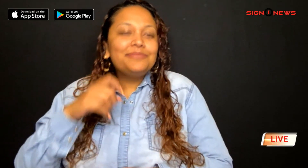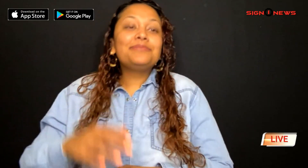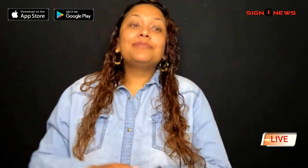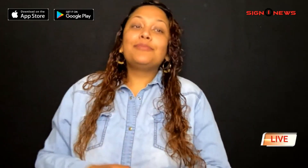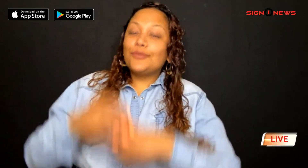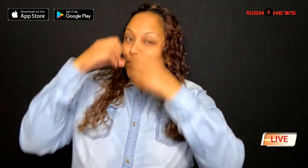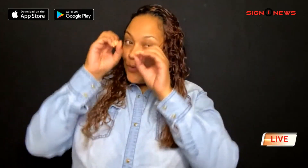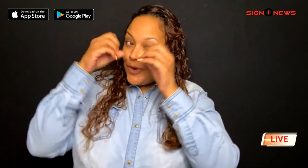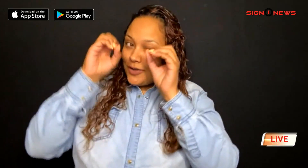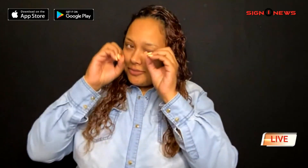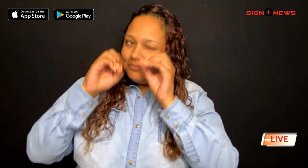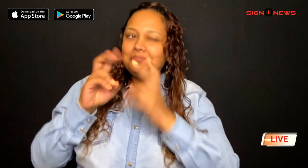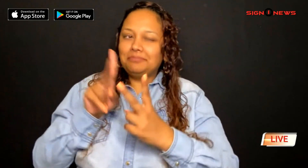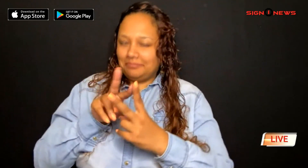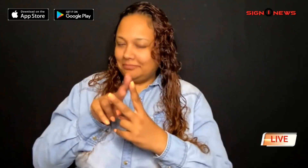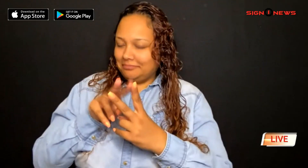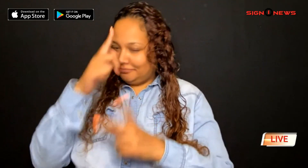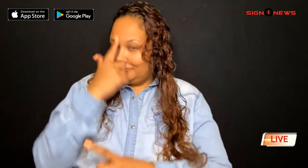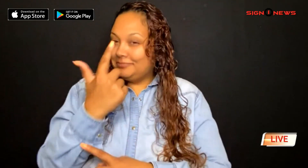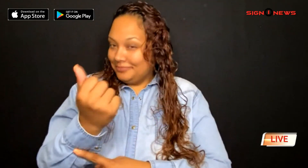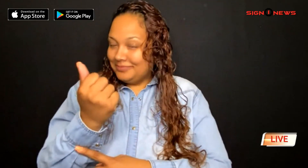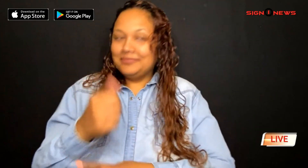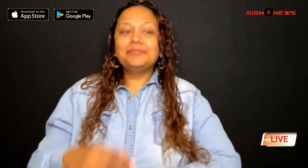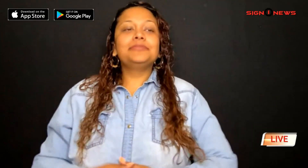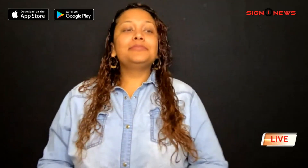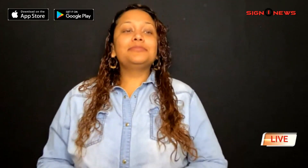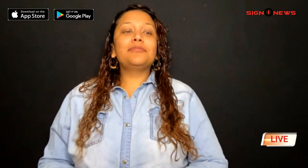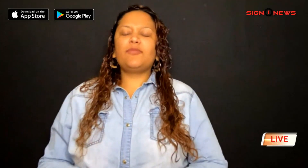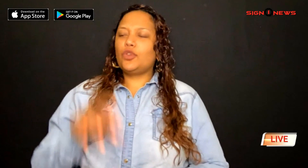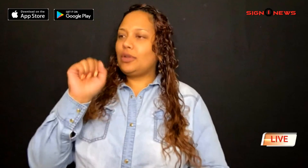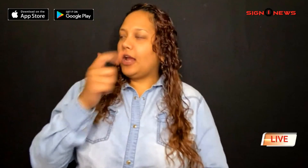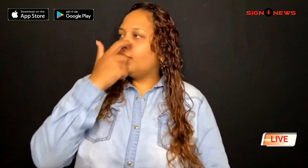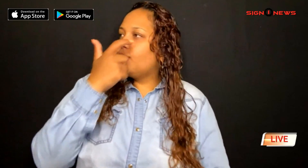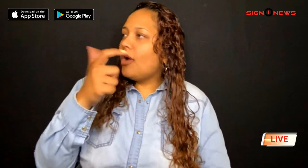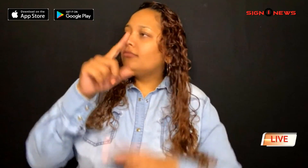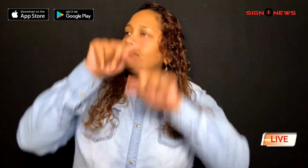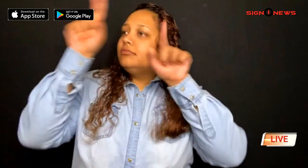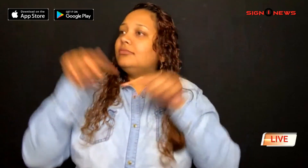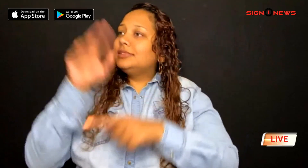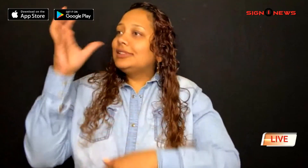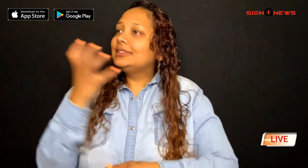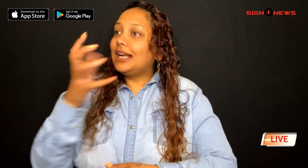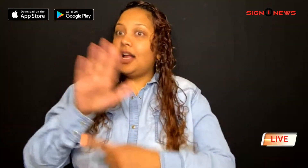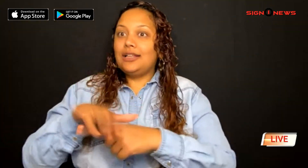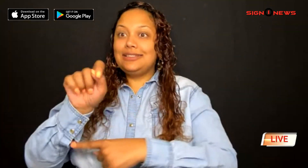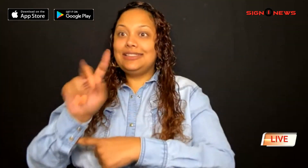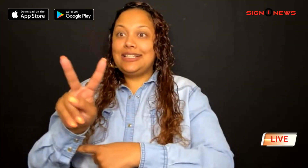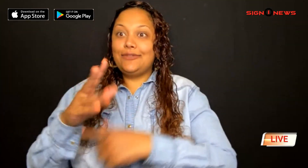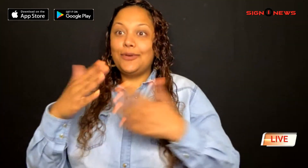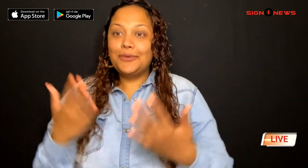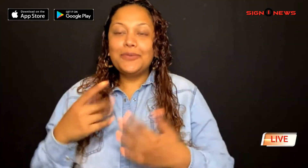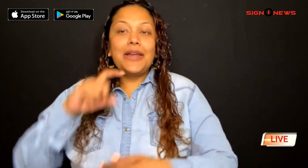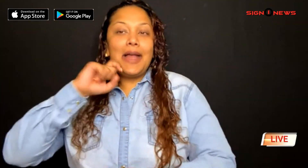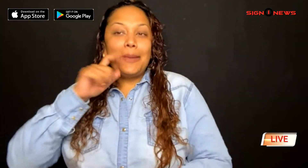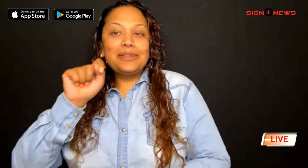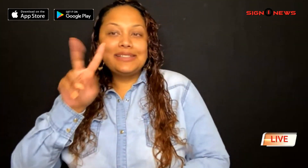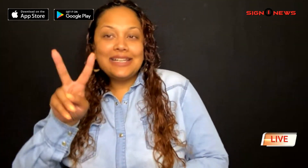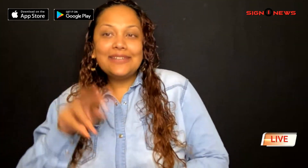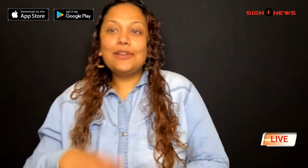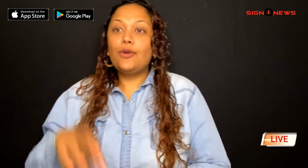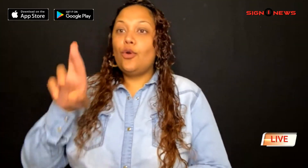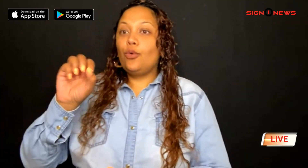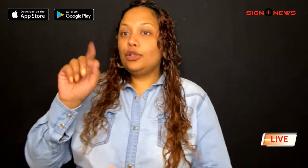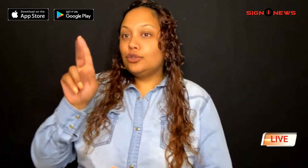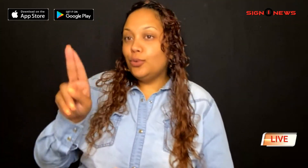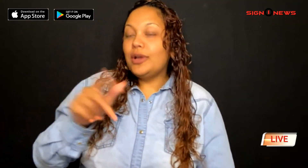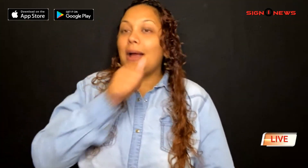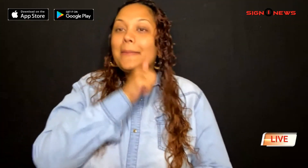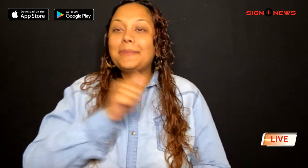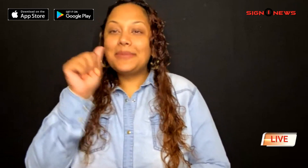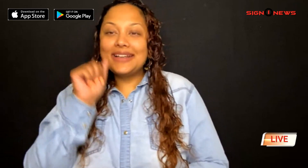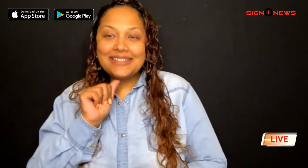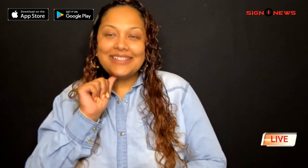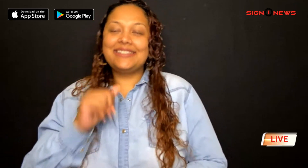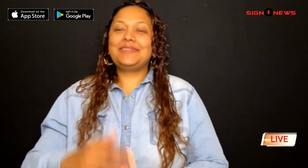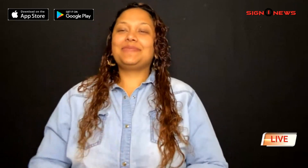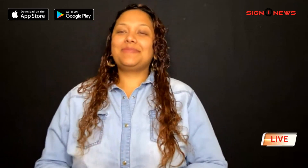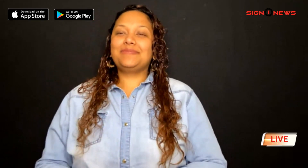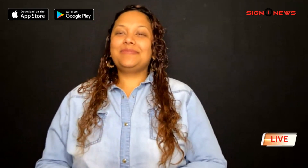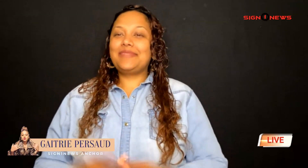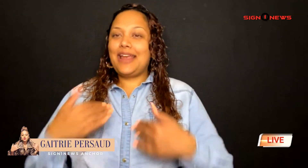play store on your smart phone and you can also watch on Apple TV Roku and Amazon have